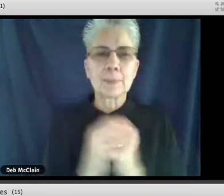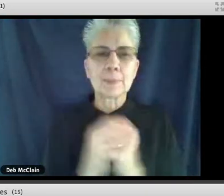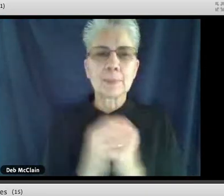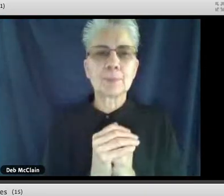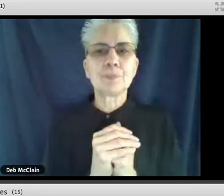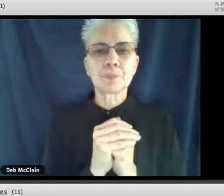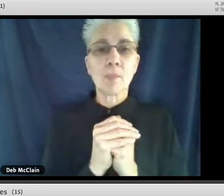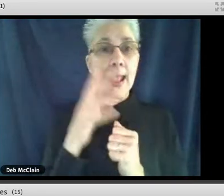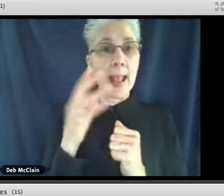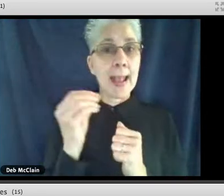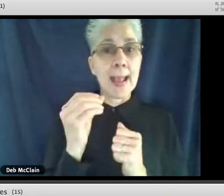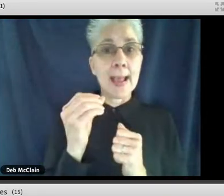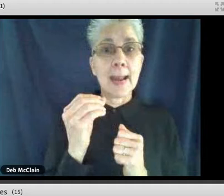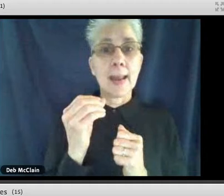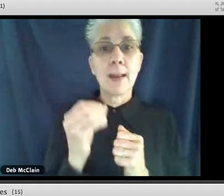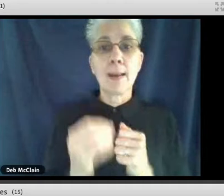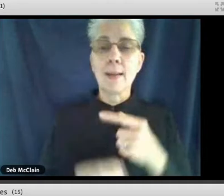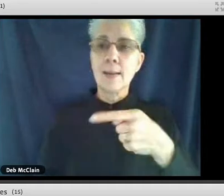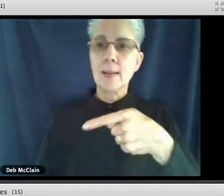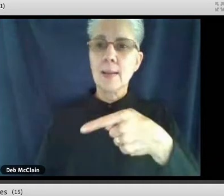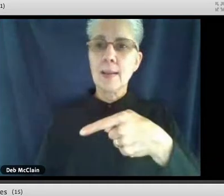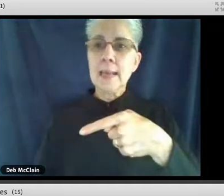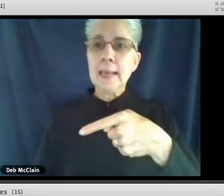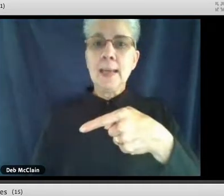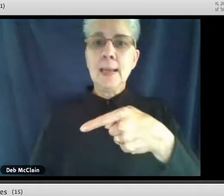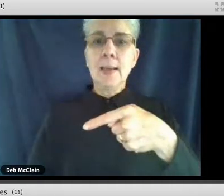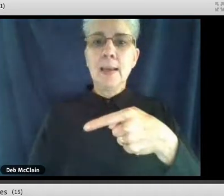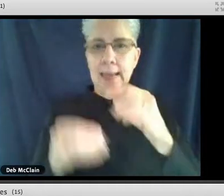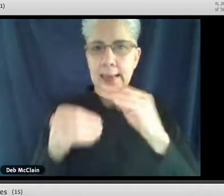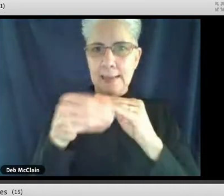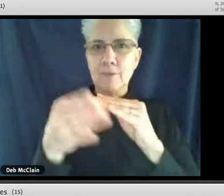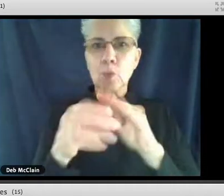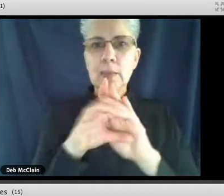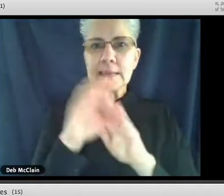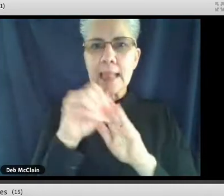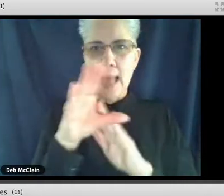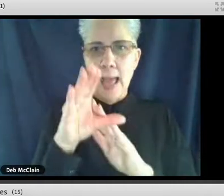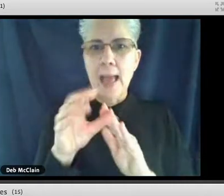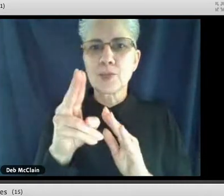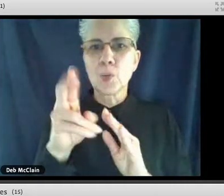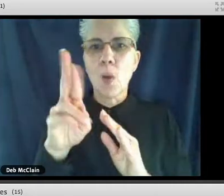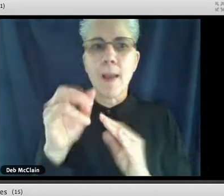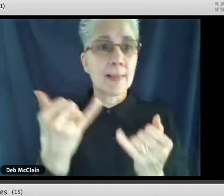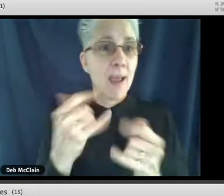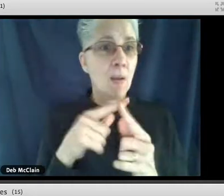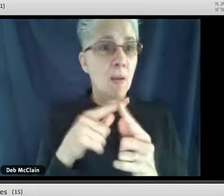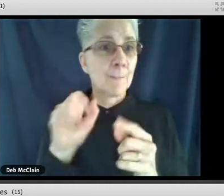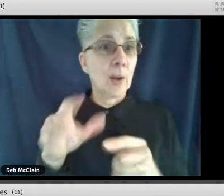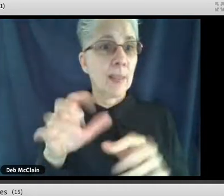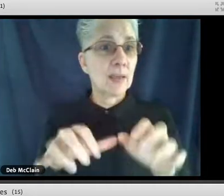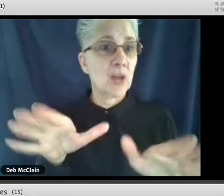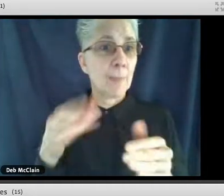and I'm going to give you the slide URL right now and put it in the chat box for you.